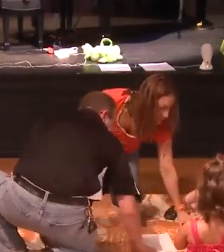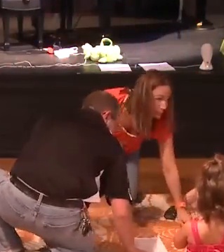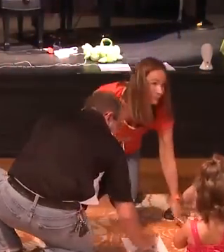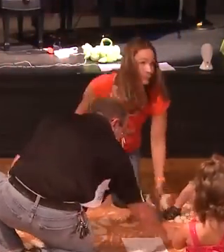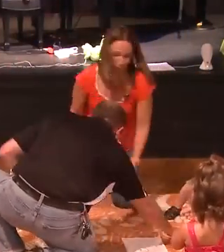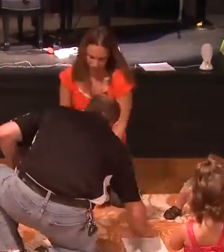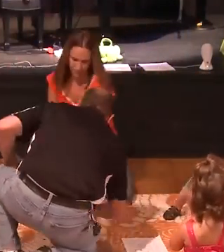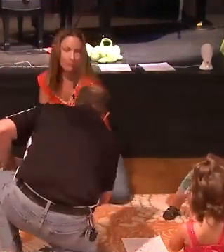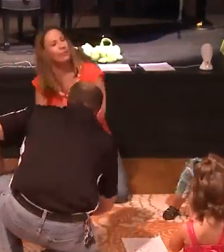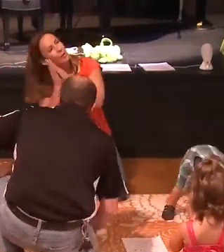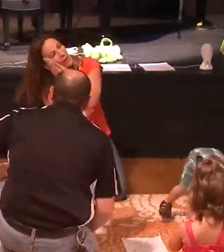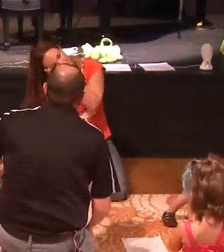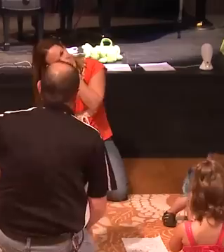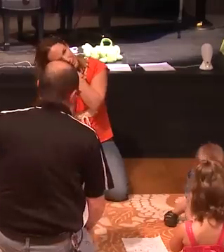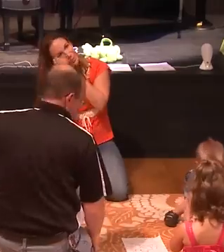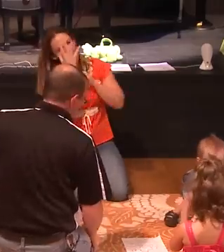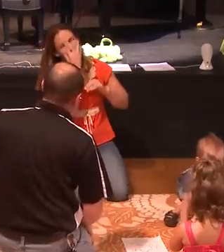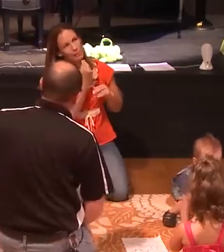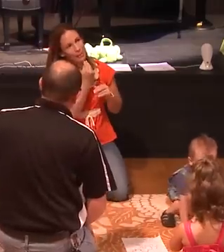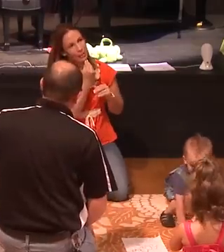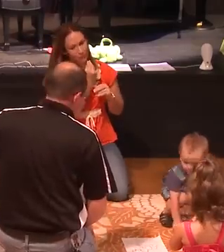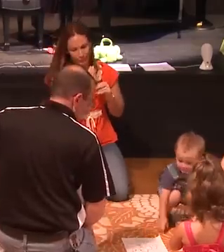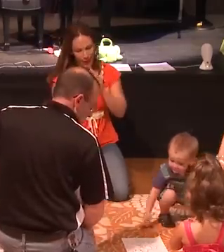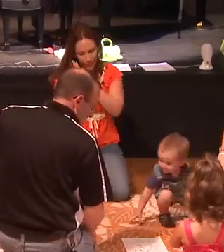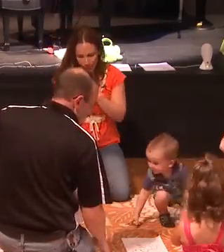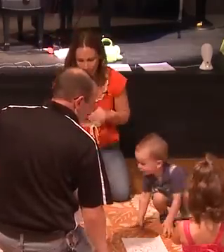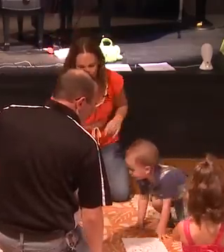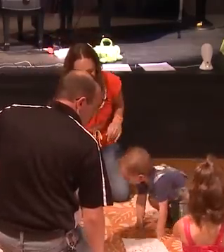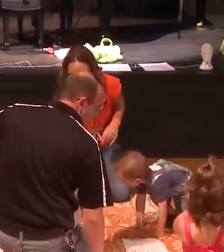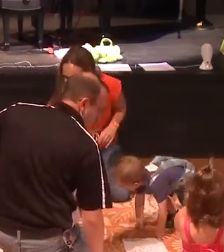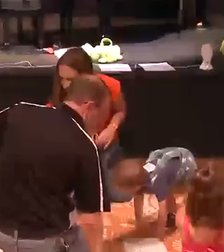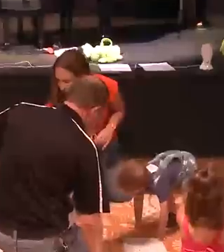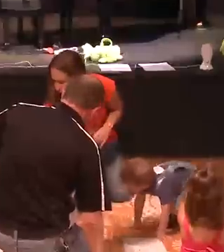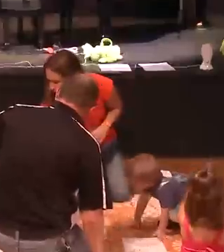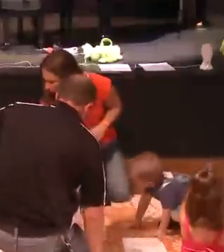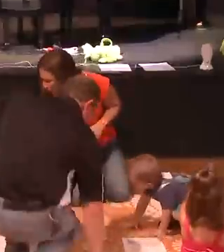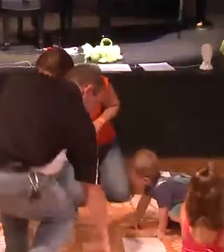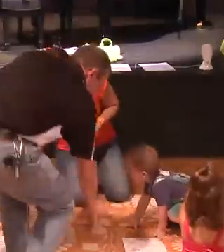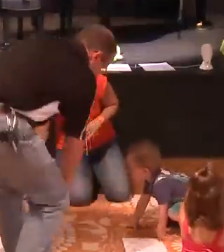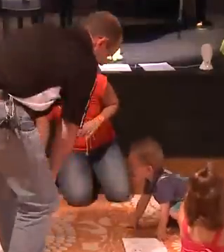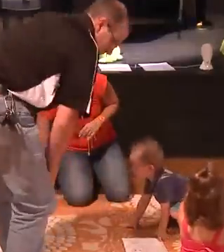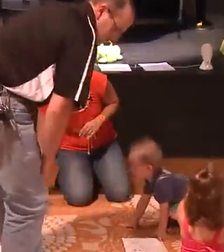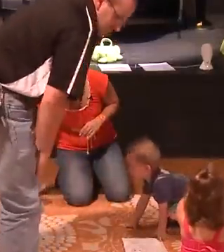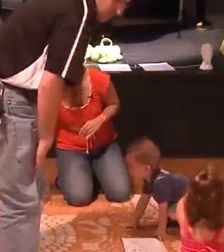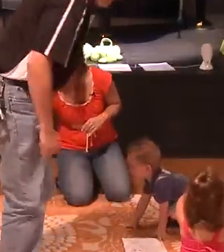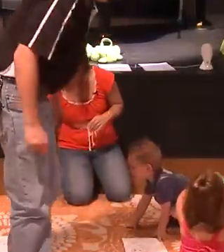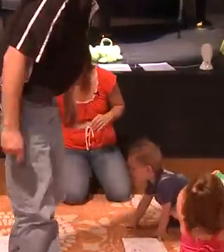Is BED the same as like SLEEPING? BED is here. SLEEP is here, yes. You got them? Thank you. Thank you.